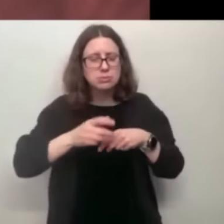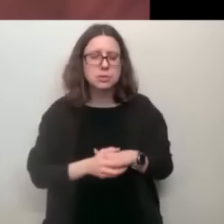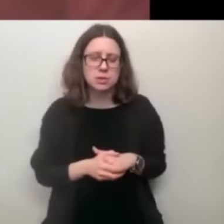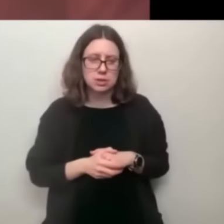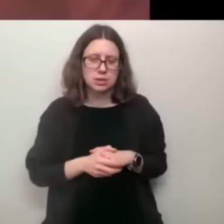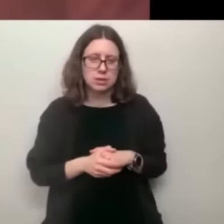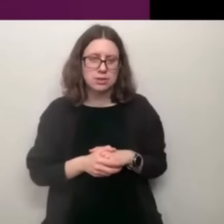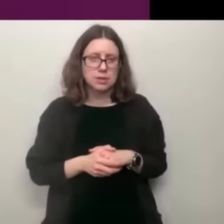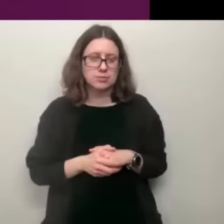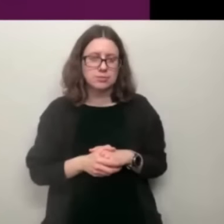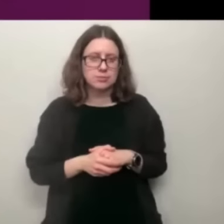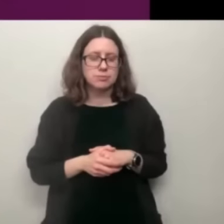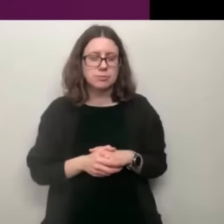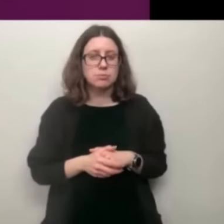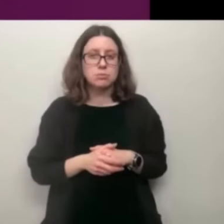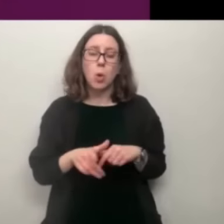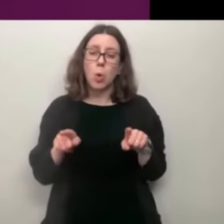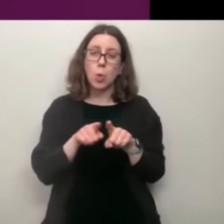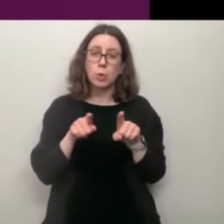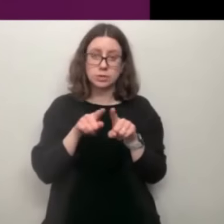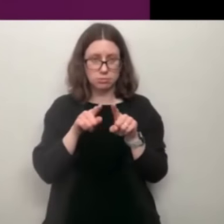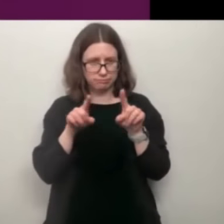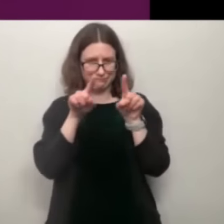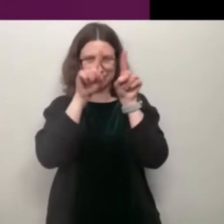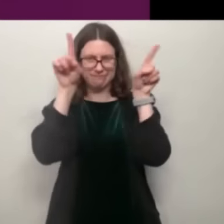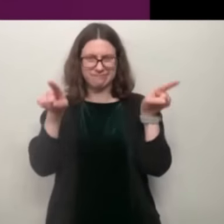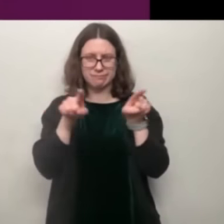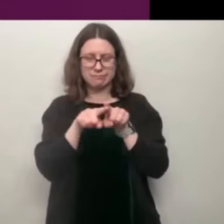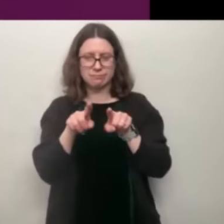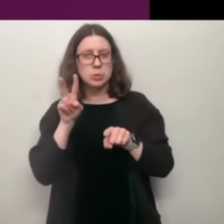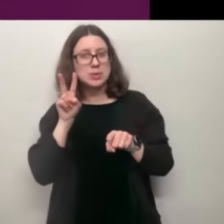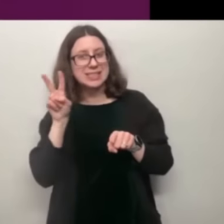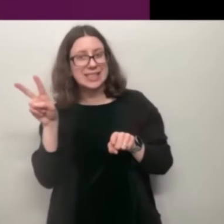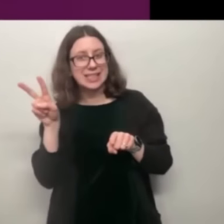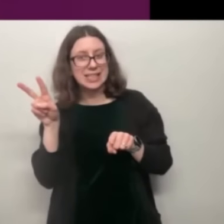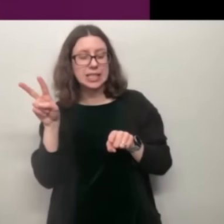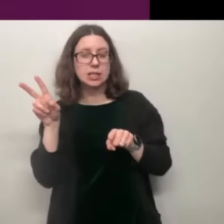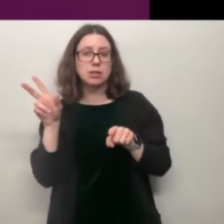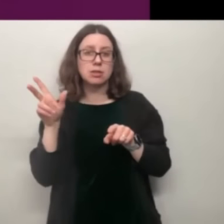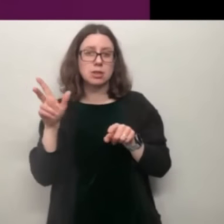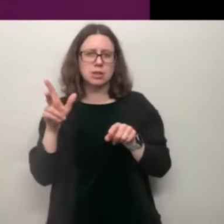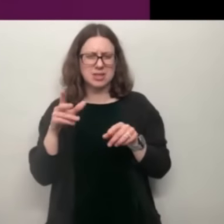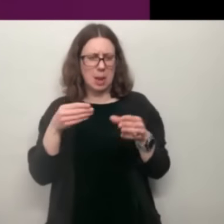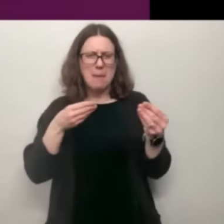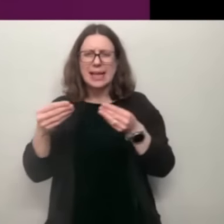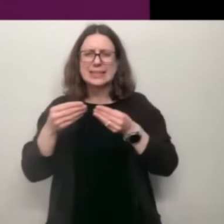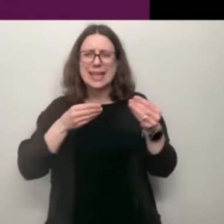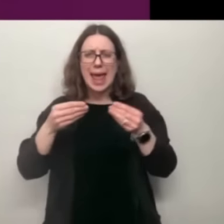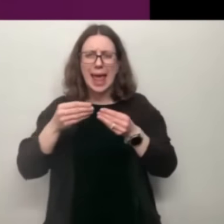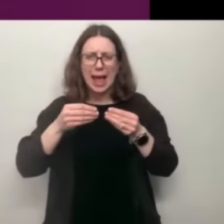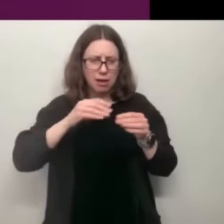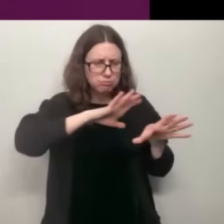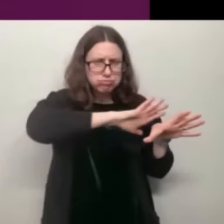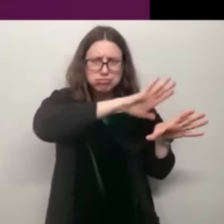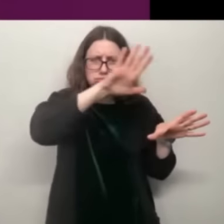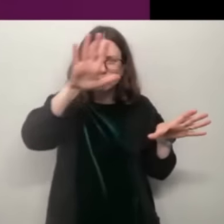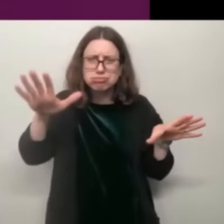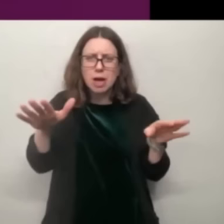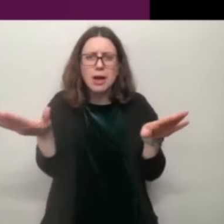And we can see here in this image, this here it is wrapped in plastic. It's almost like it's been shrink wrapped scaffolding all the way around.